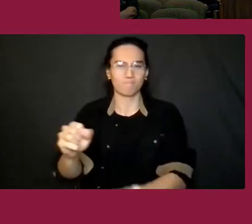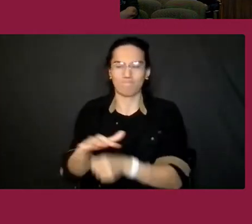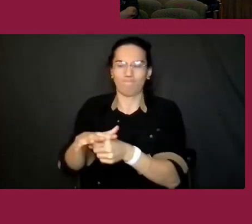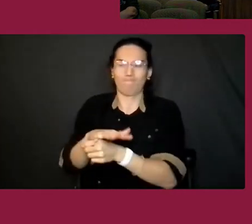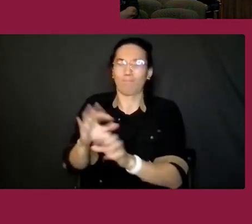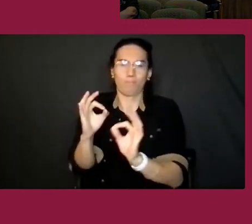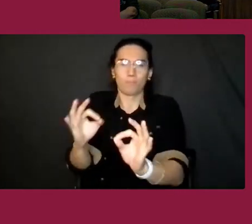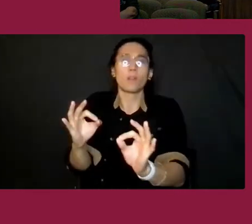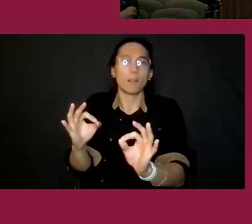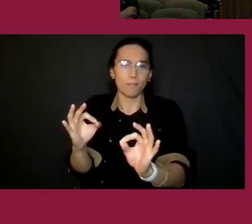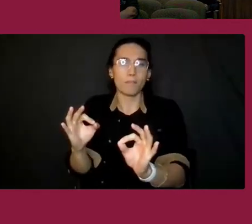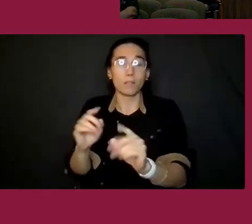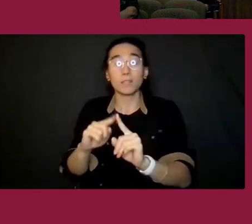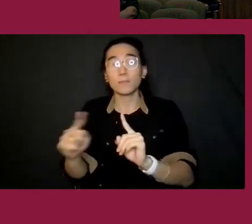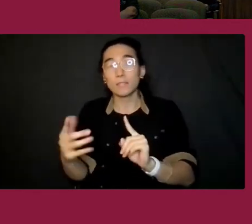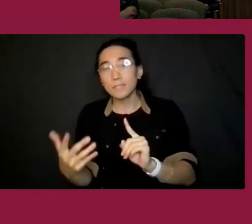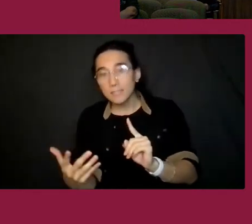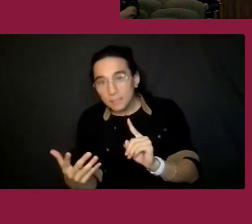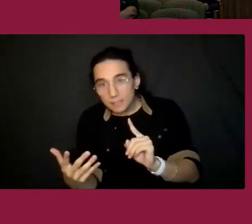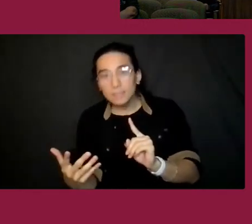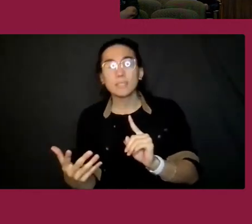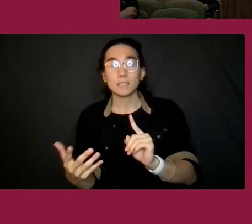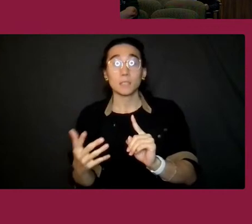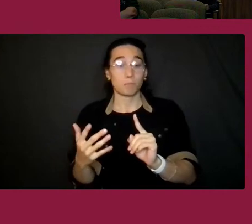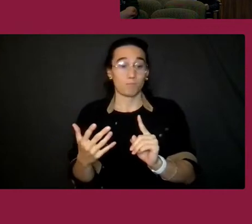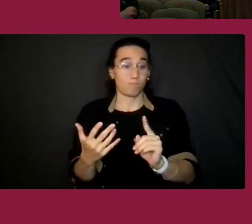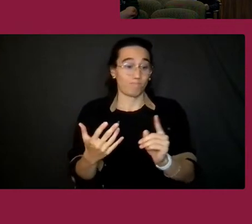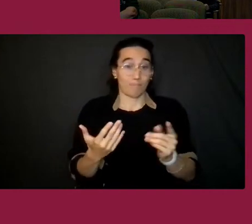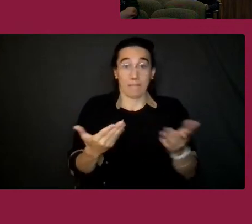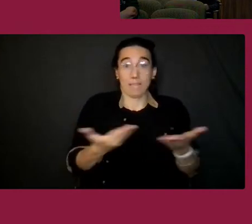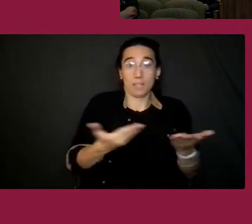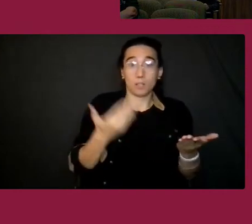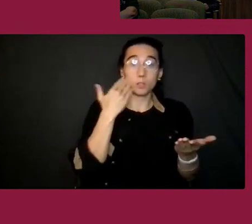that we've had declining enrollment over the last few years